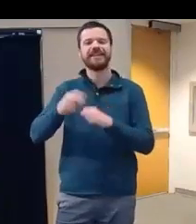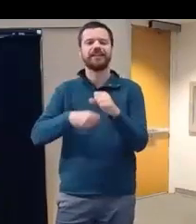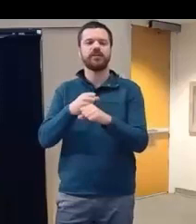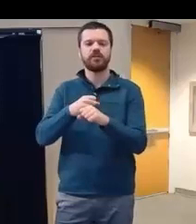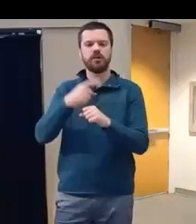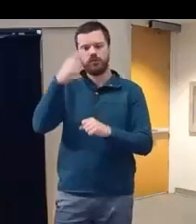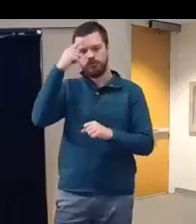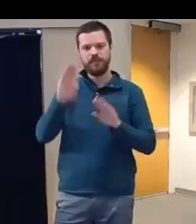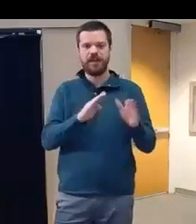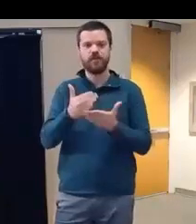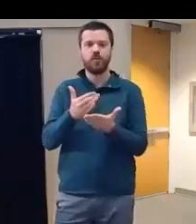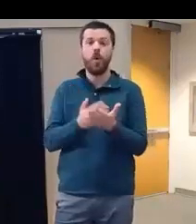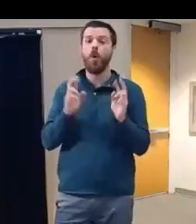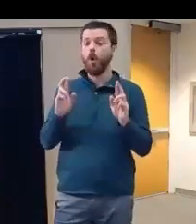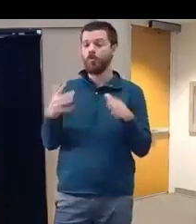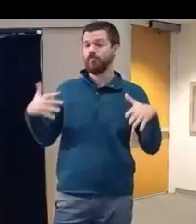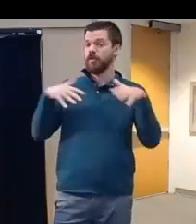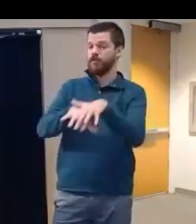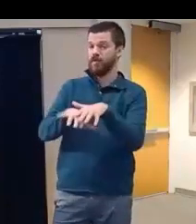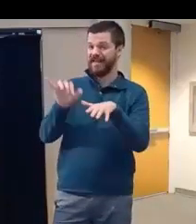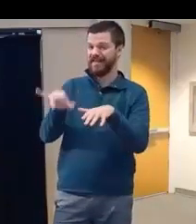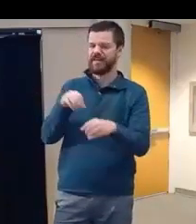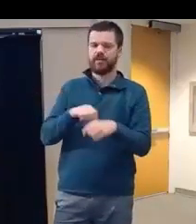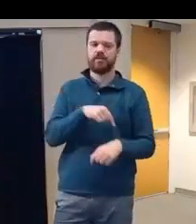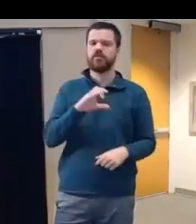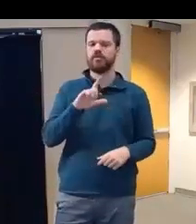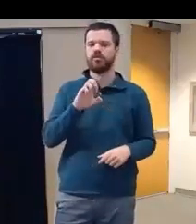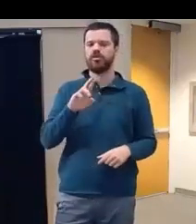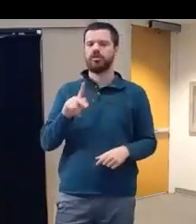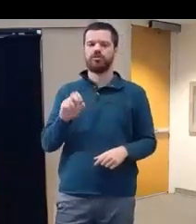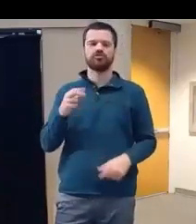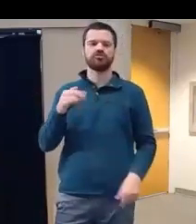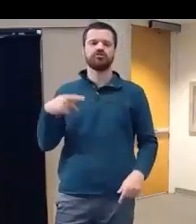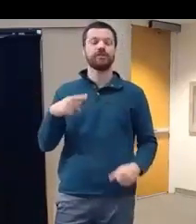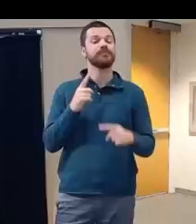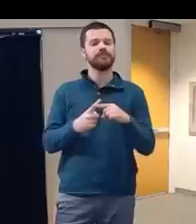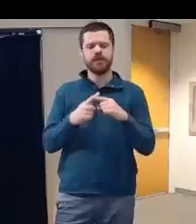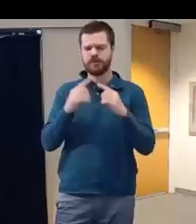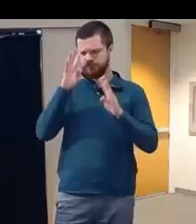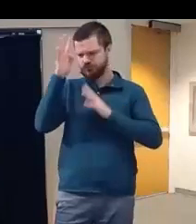we'll be able to integrate that learning into the clerkship also brainstorming ways to potentially